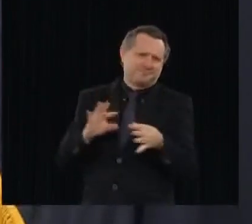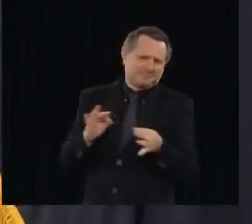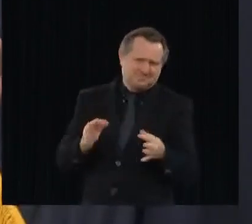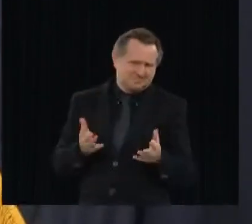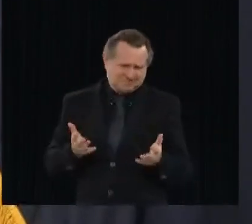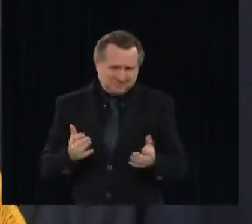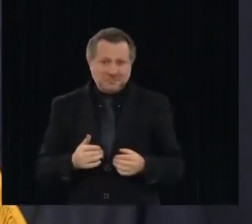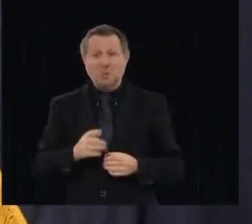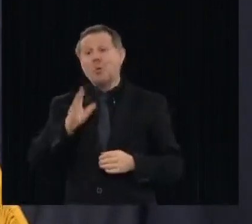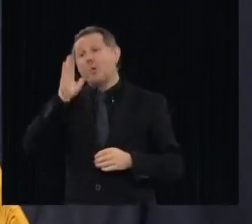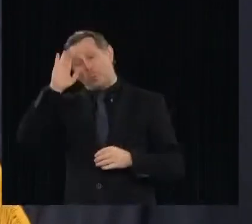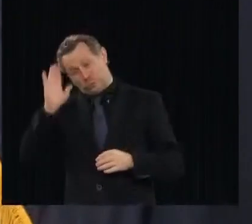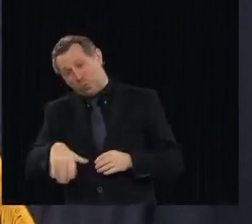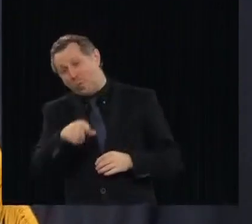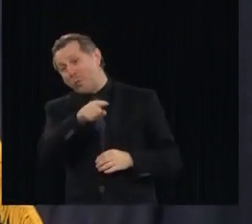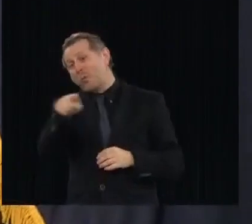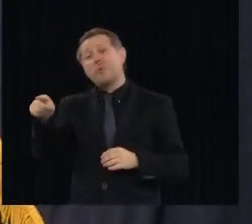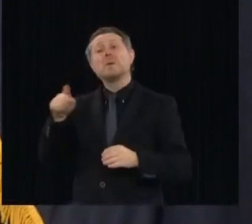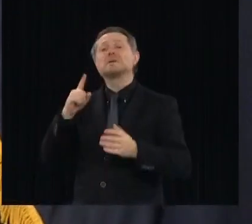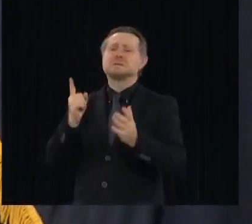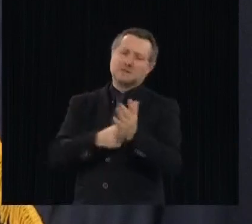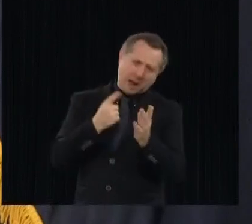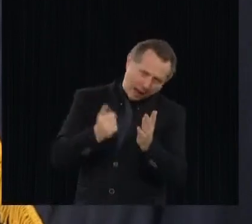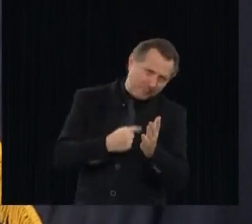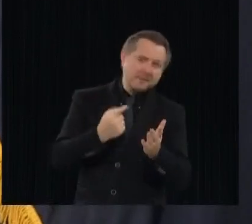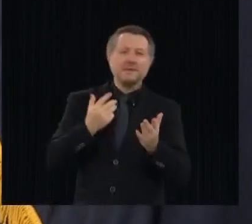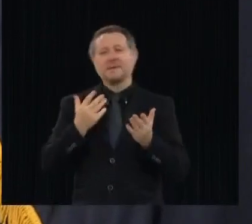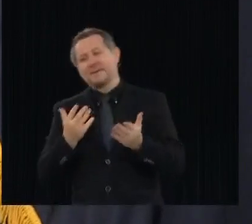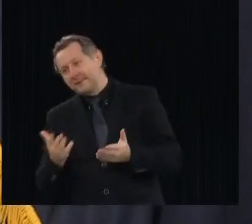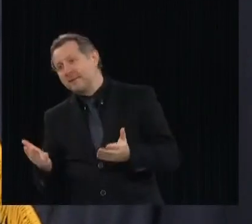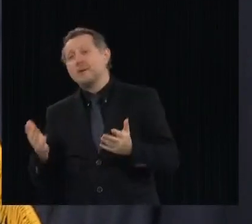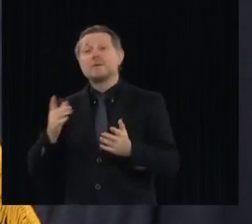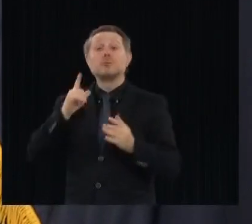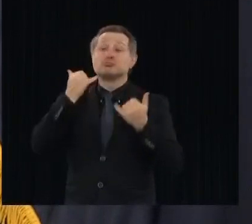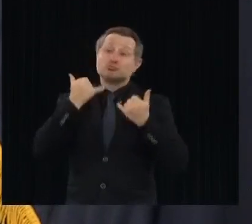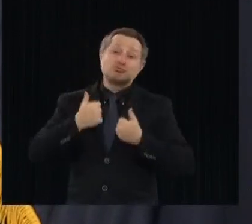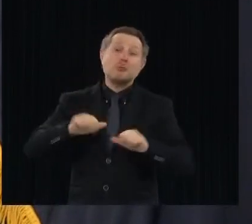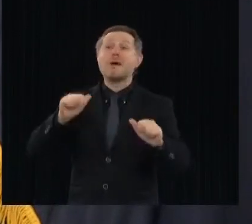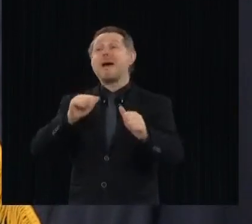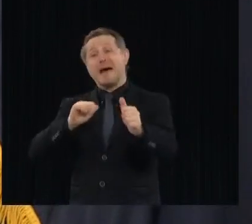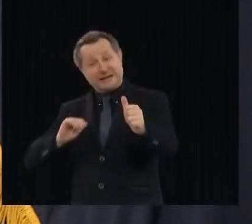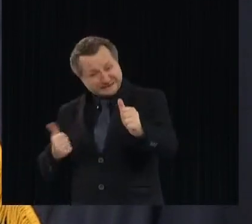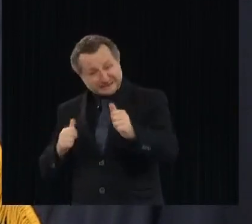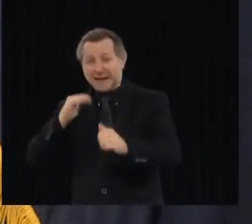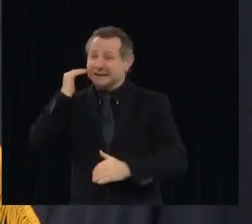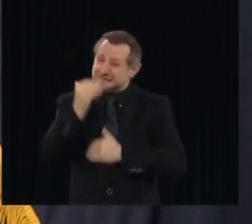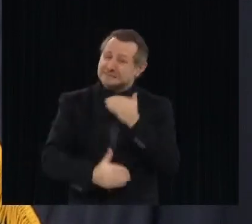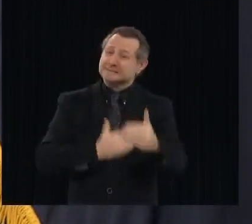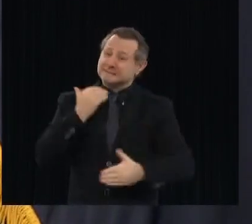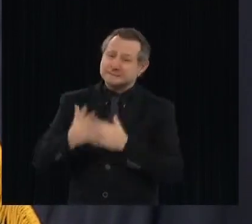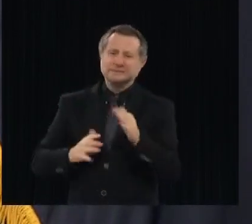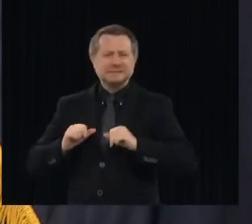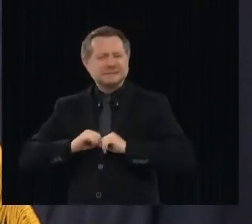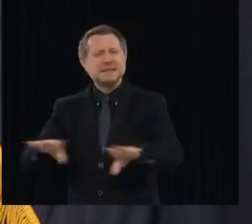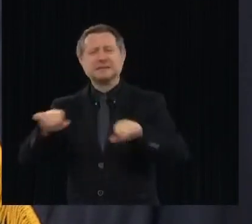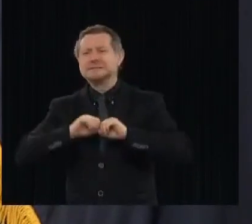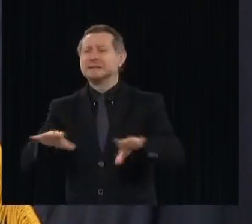AND MOST OF THE POINTS ARE WELL TAKEN.